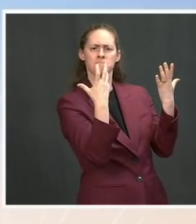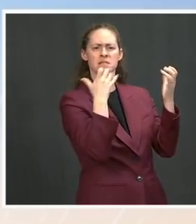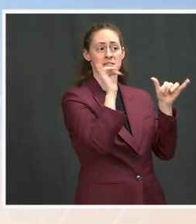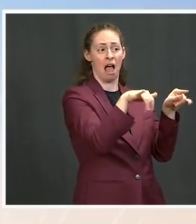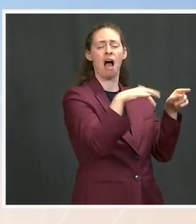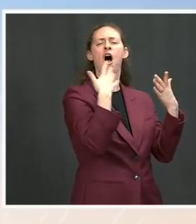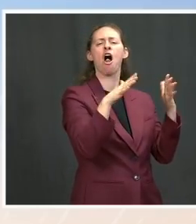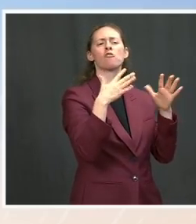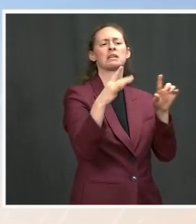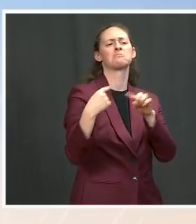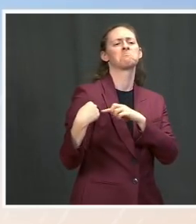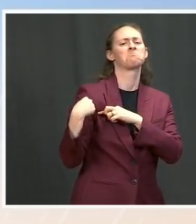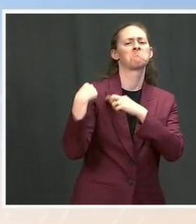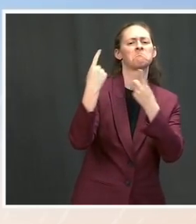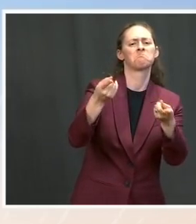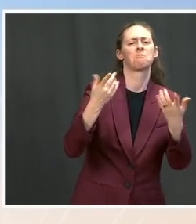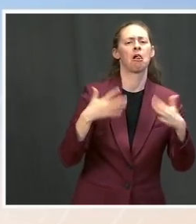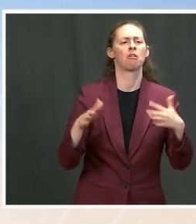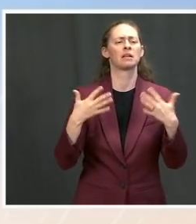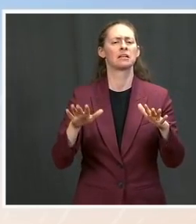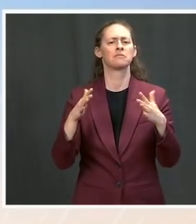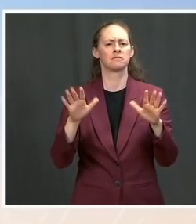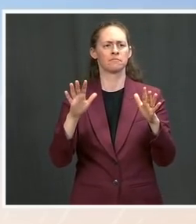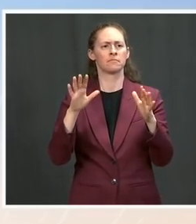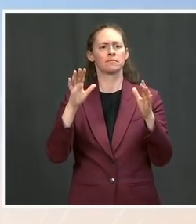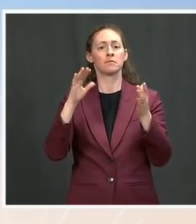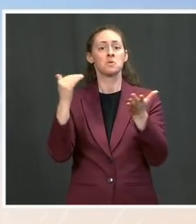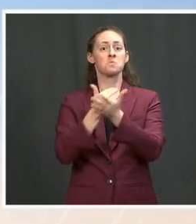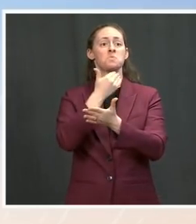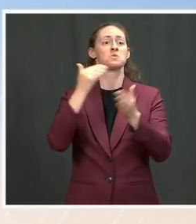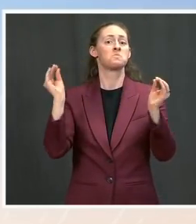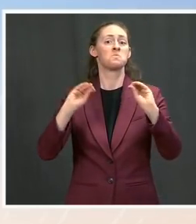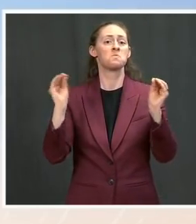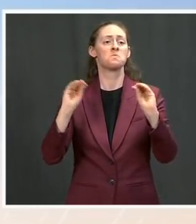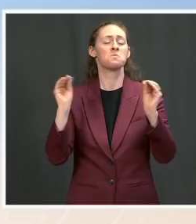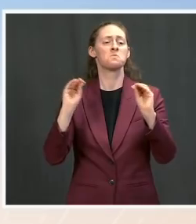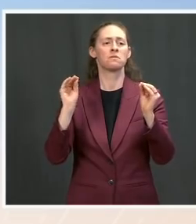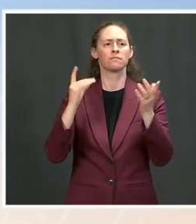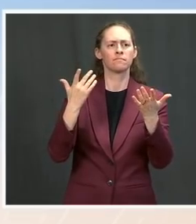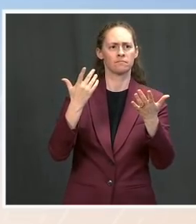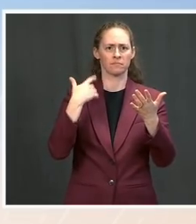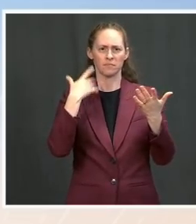So I think what we are sending a message of is that we are not looking to escalate the relationship